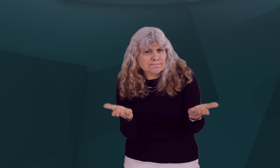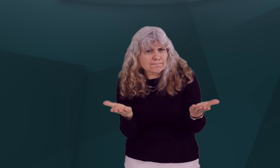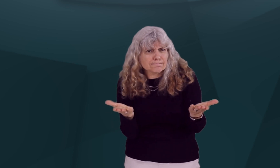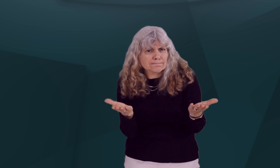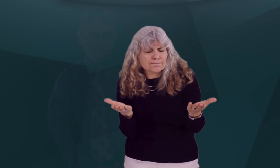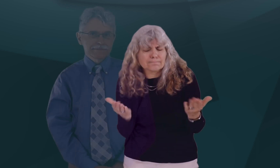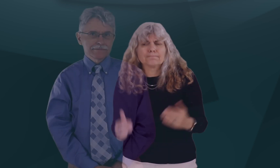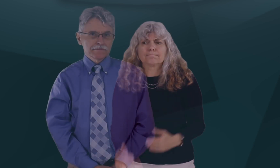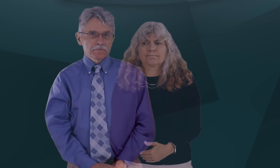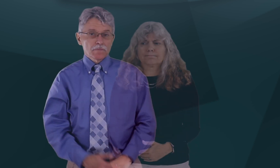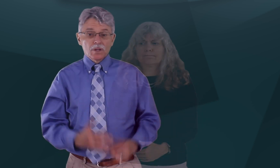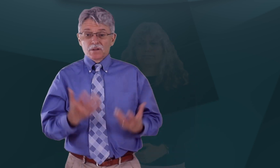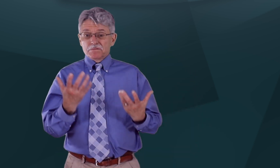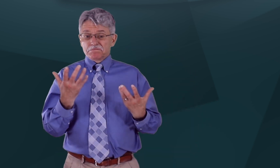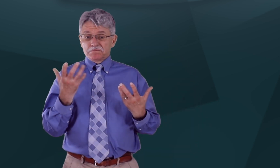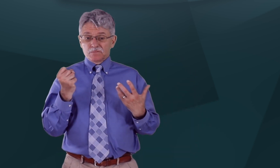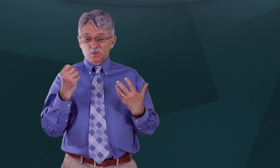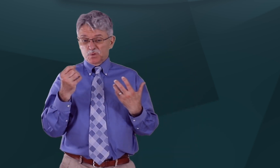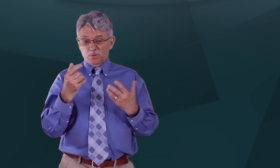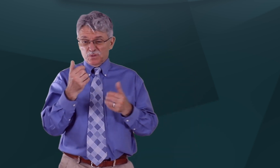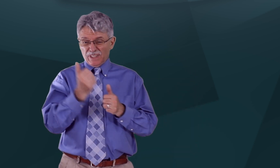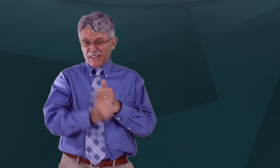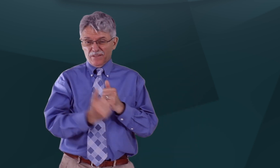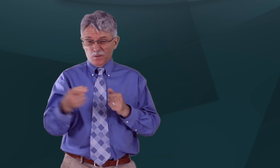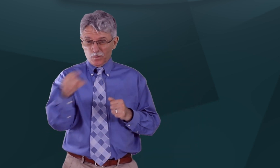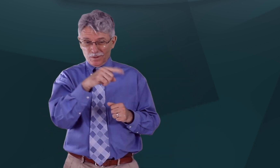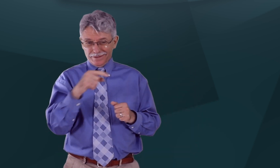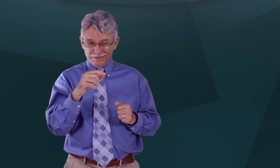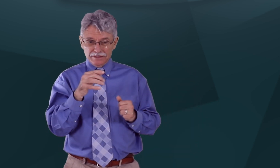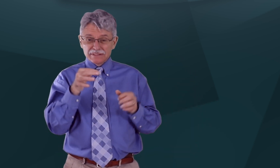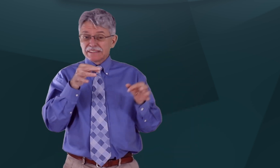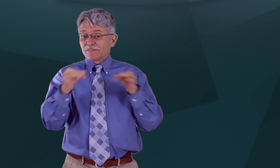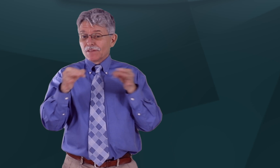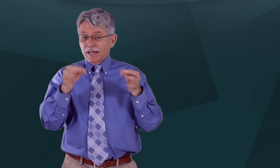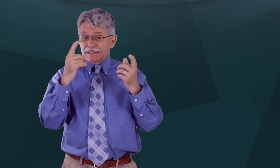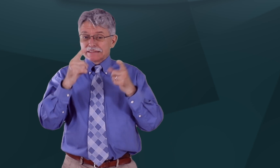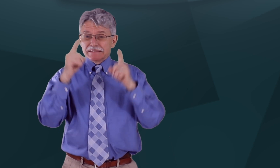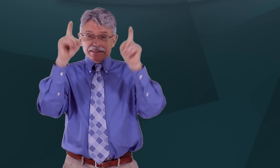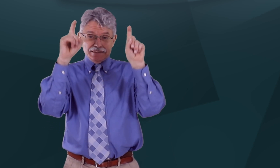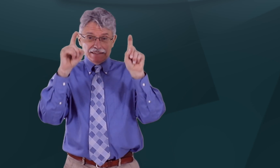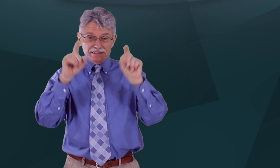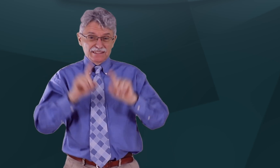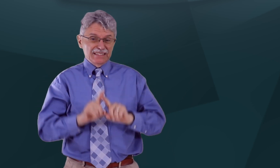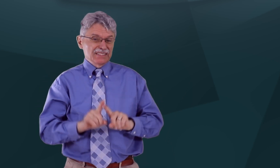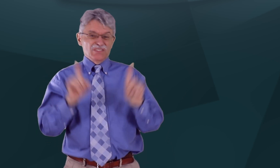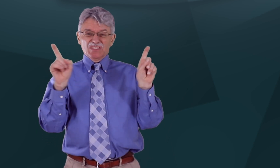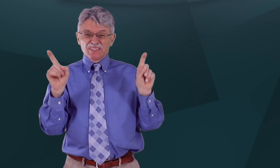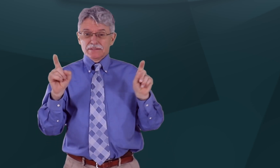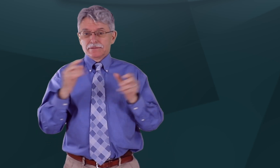How do you define it? So each of us defines success differently.